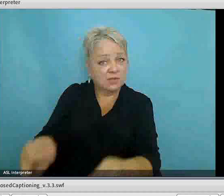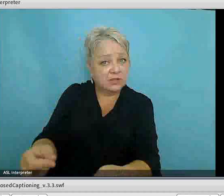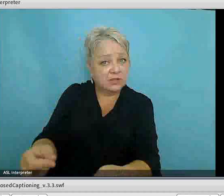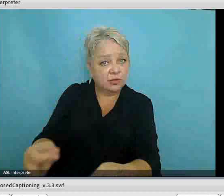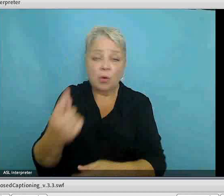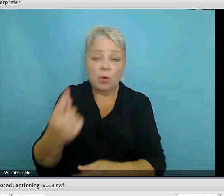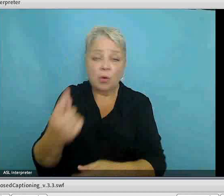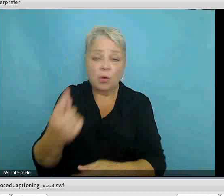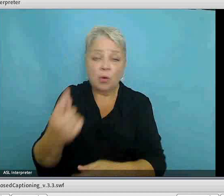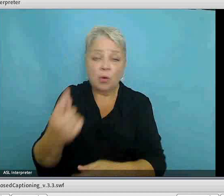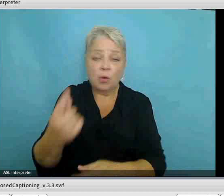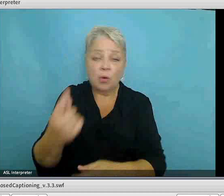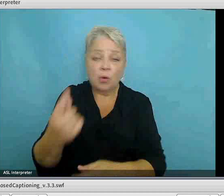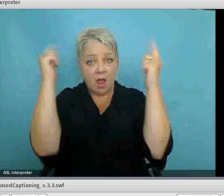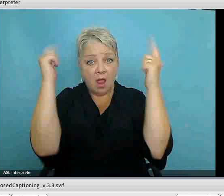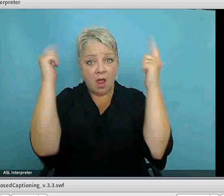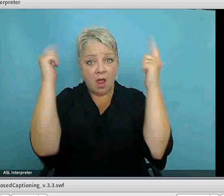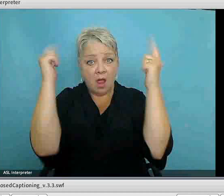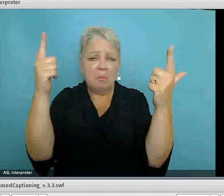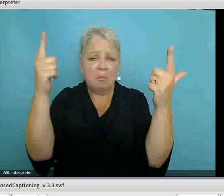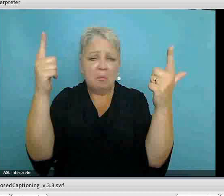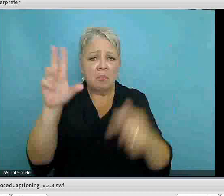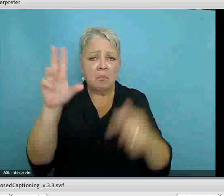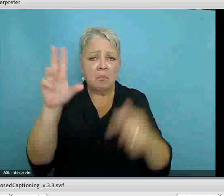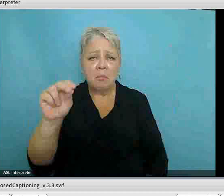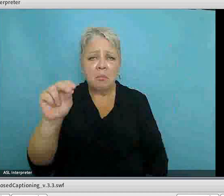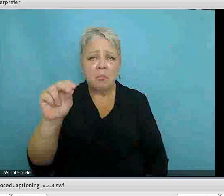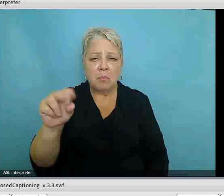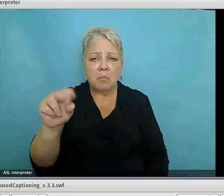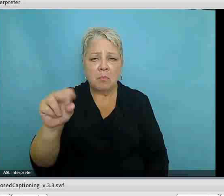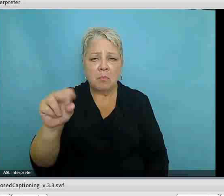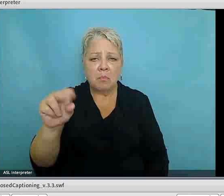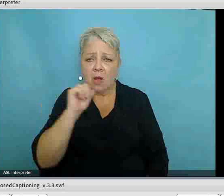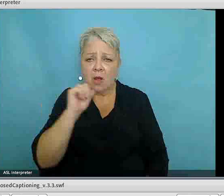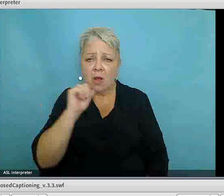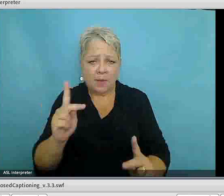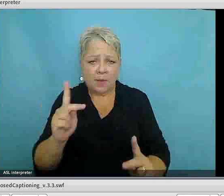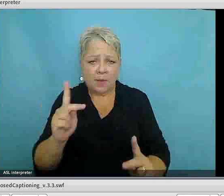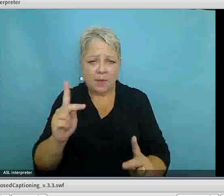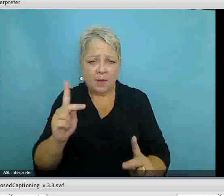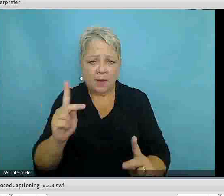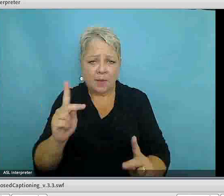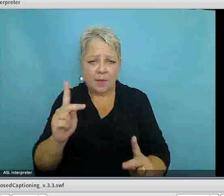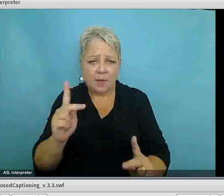But I think there's a couple of things we can think about when we talk about change and providers.